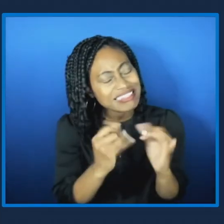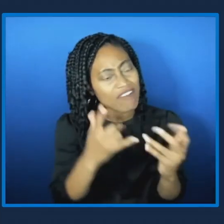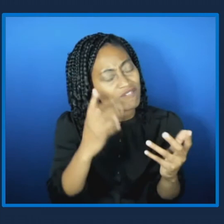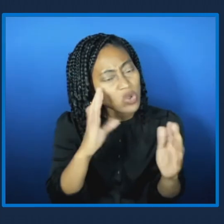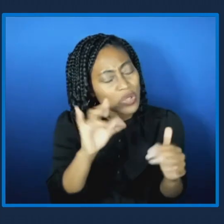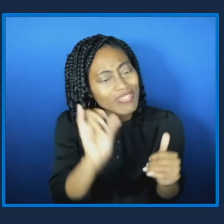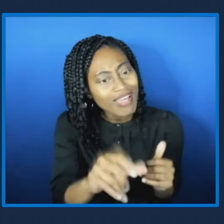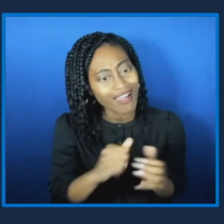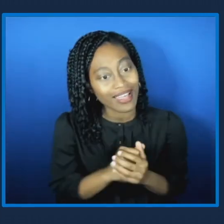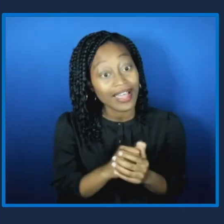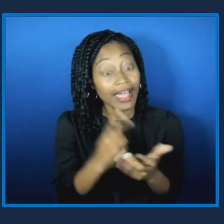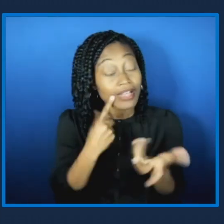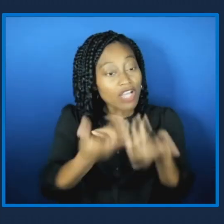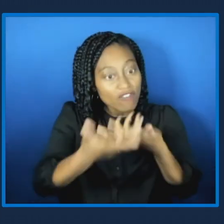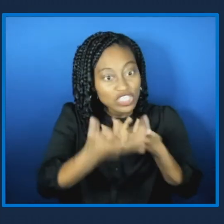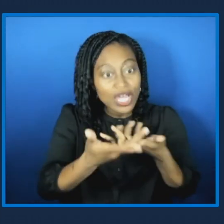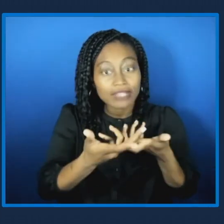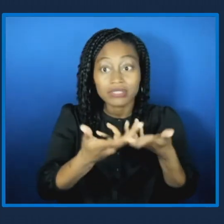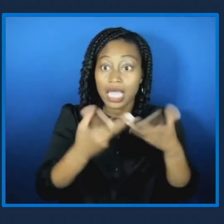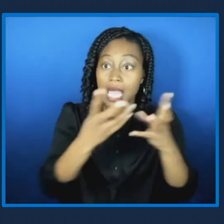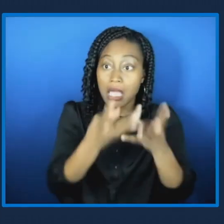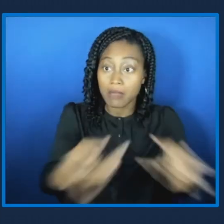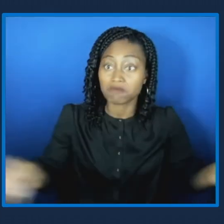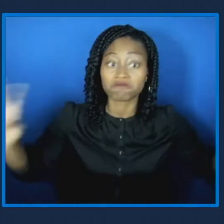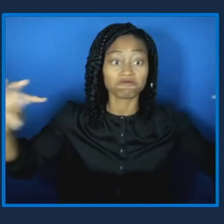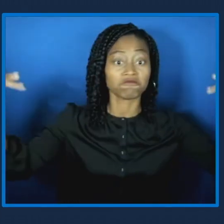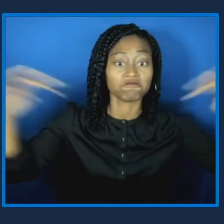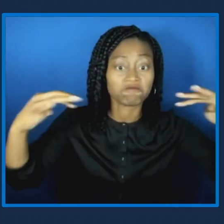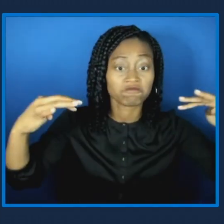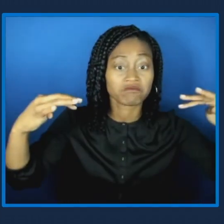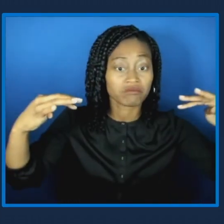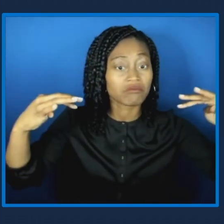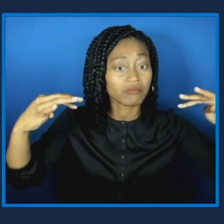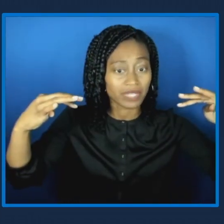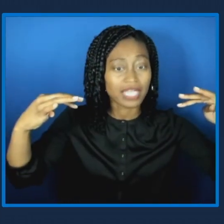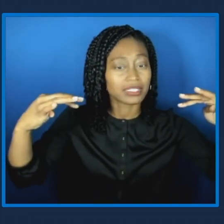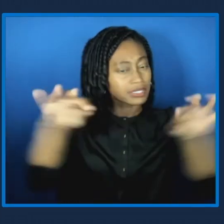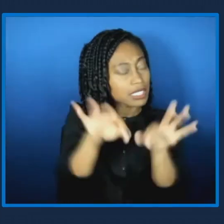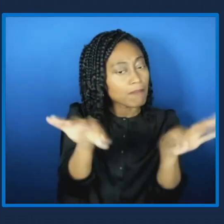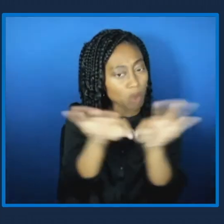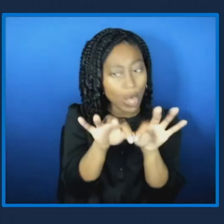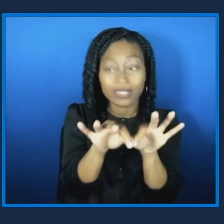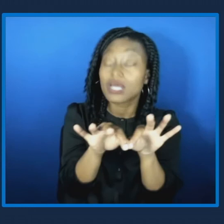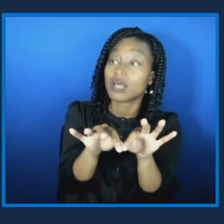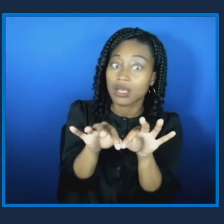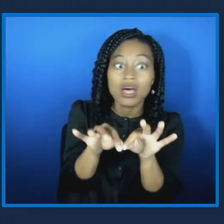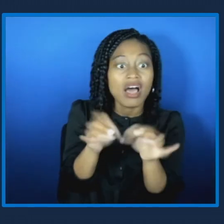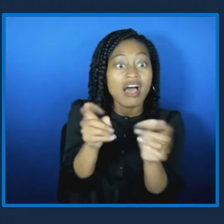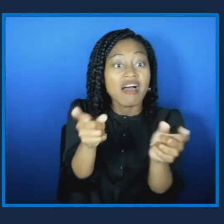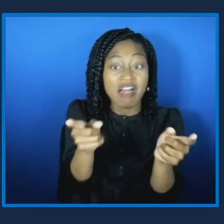in the public domain. I think there's a lot of learning that needs to happen. There's a lot of unlearning that needs to happen.